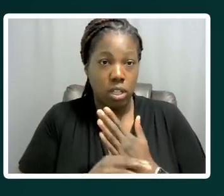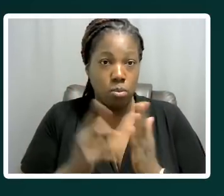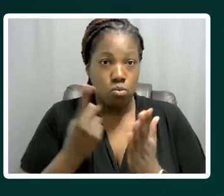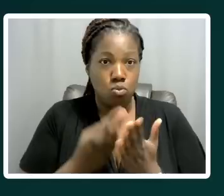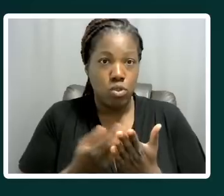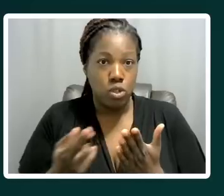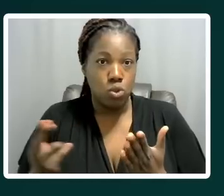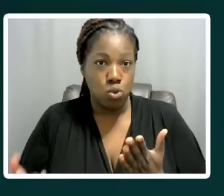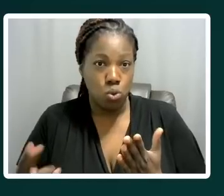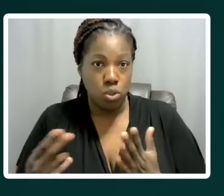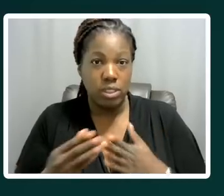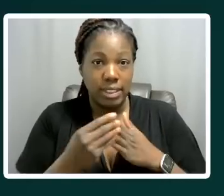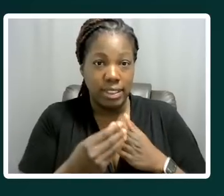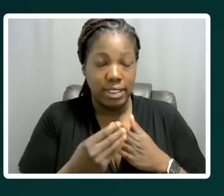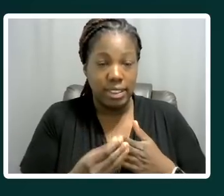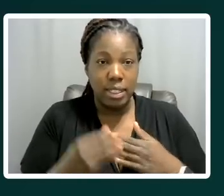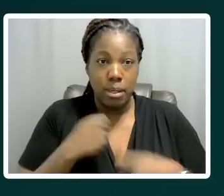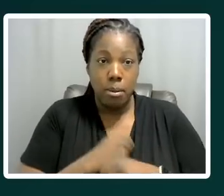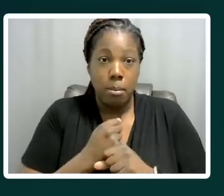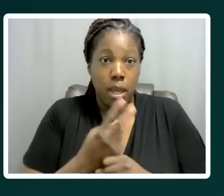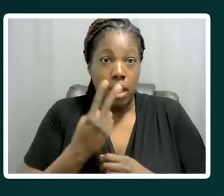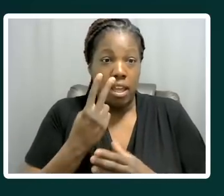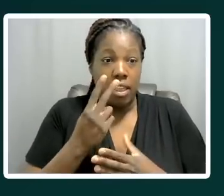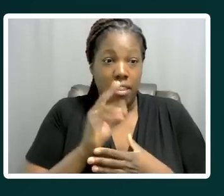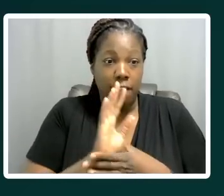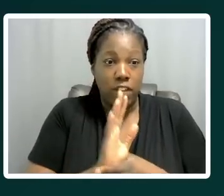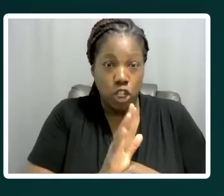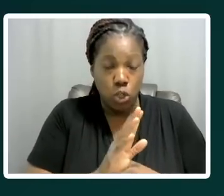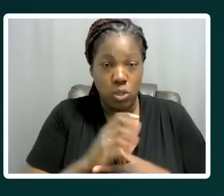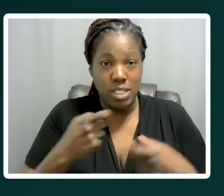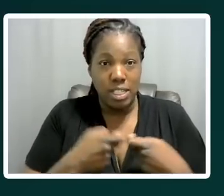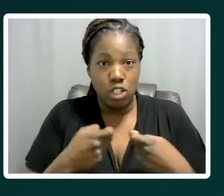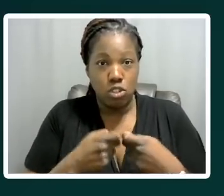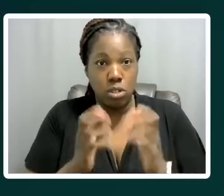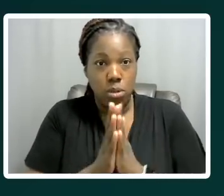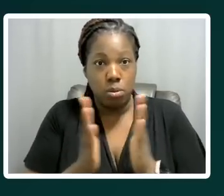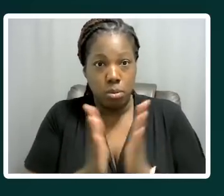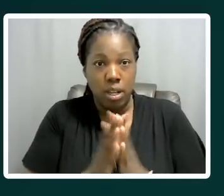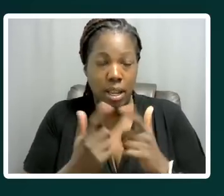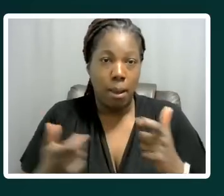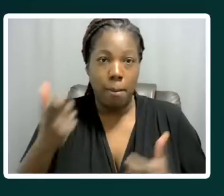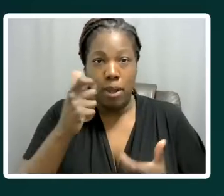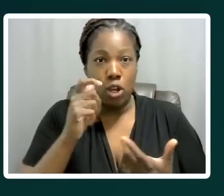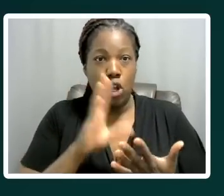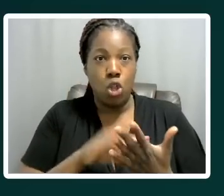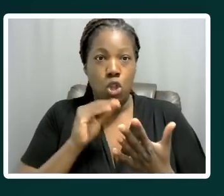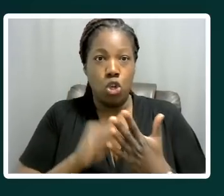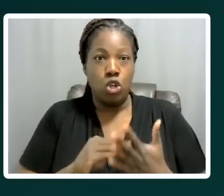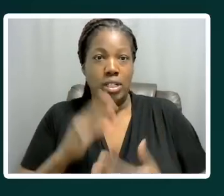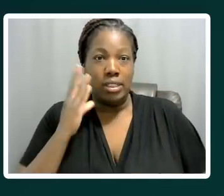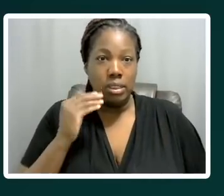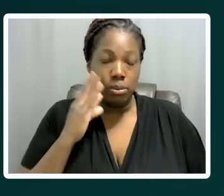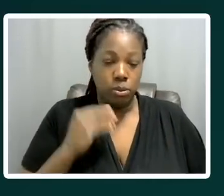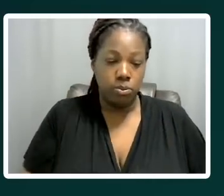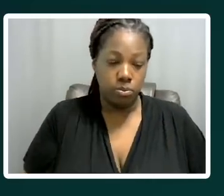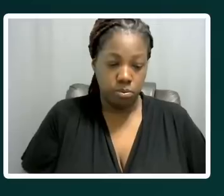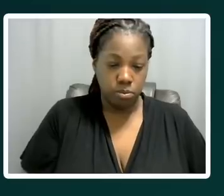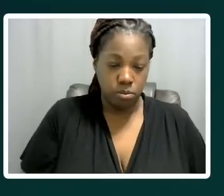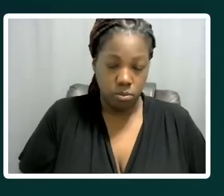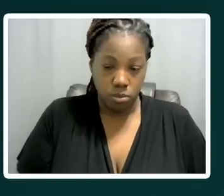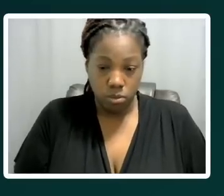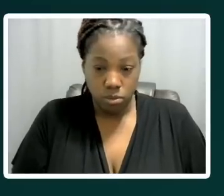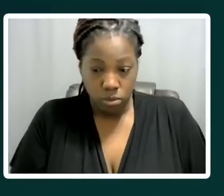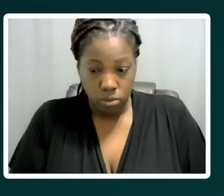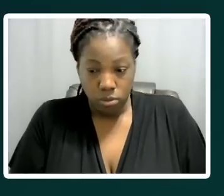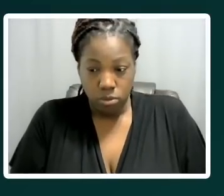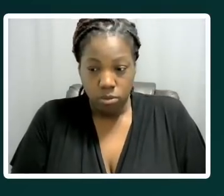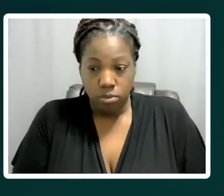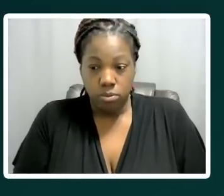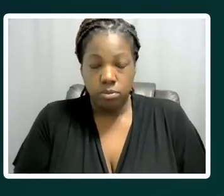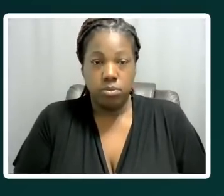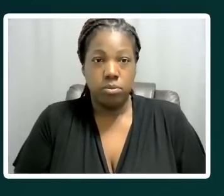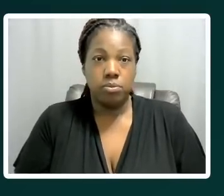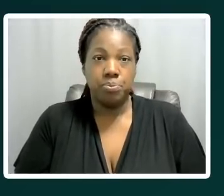a way to make both the videos and the e-books part of an even larger learning experience.